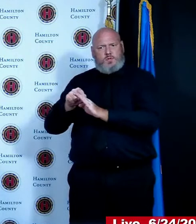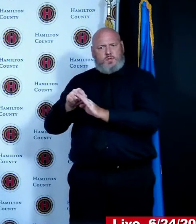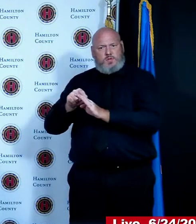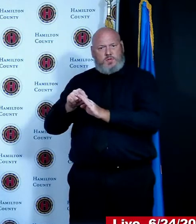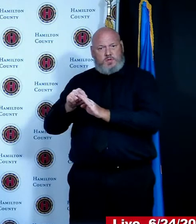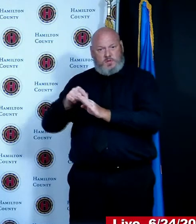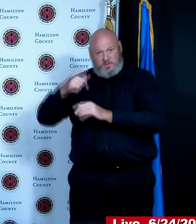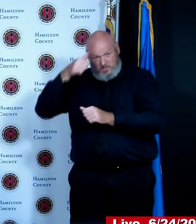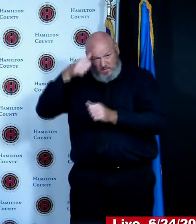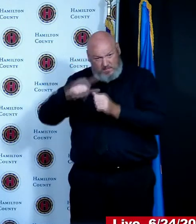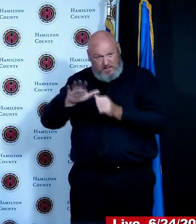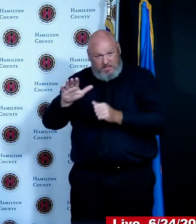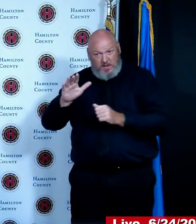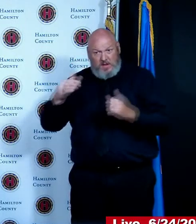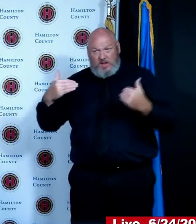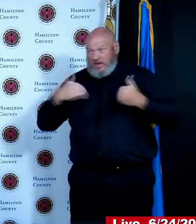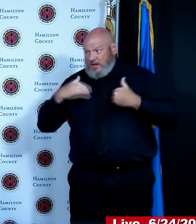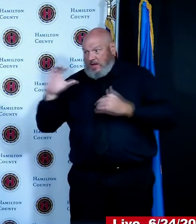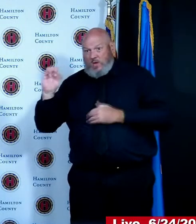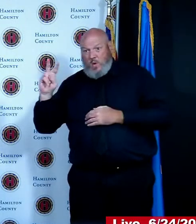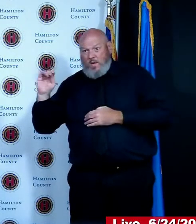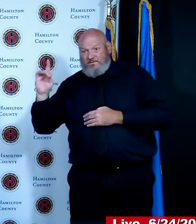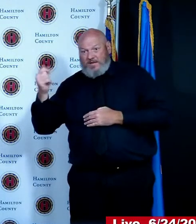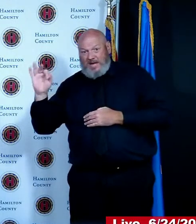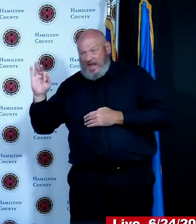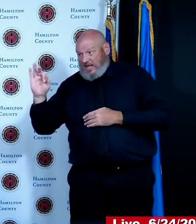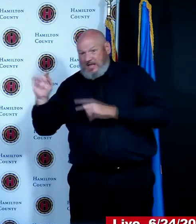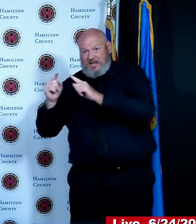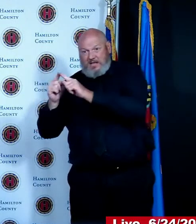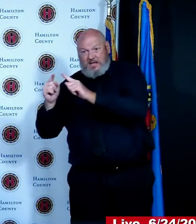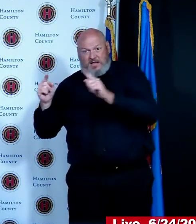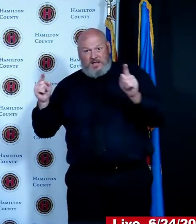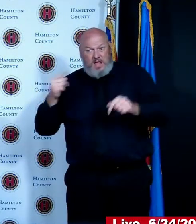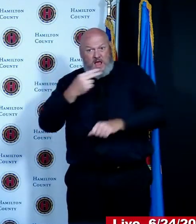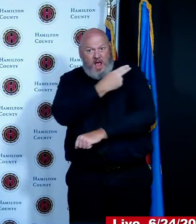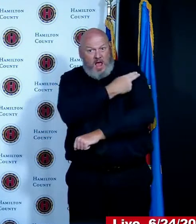the hospitalizations and then you've got the death numbers so related to the